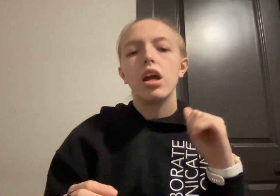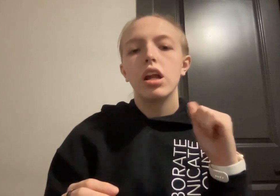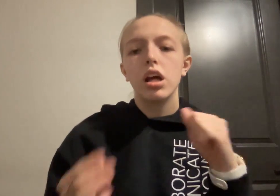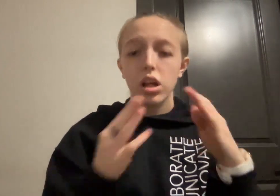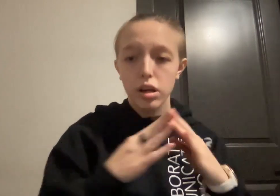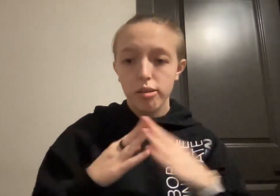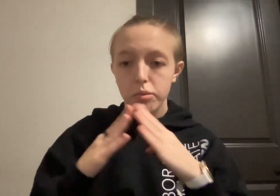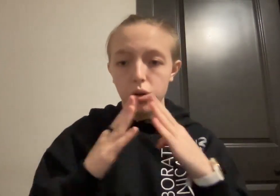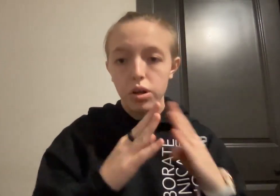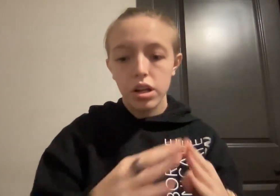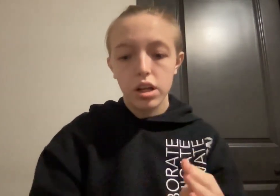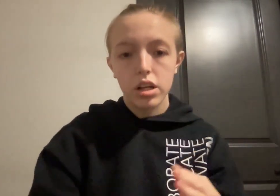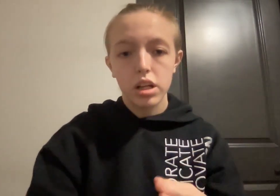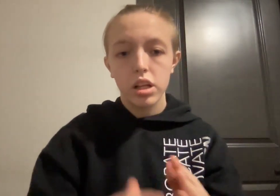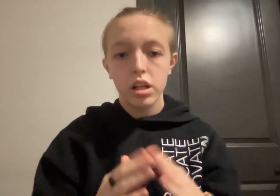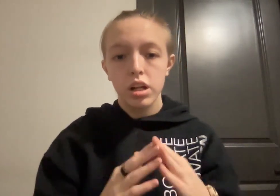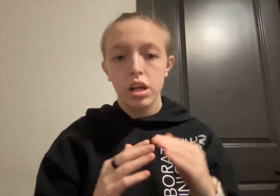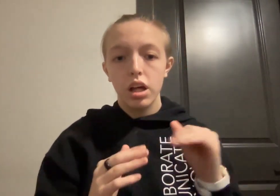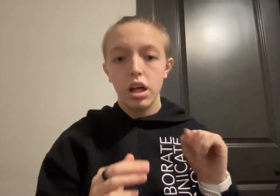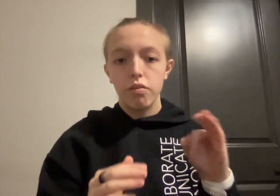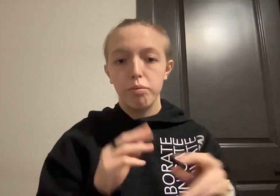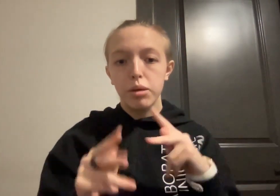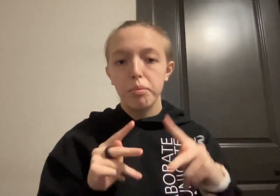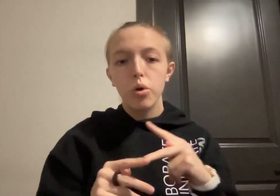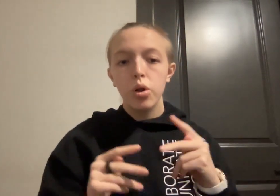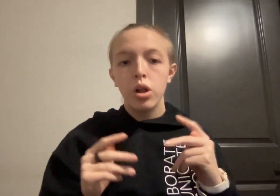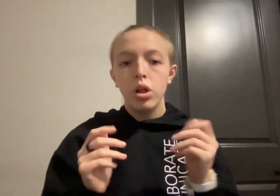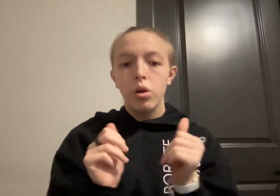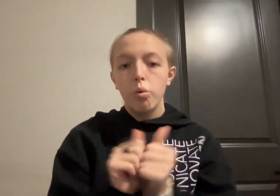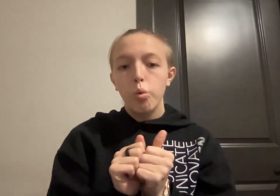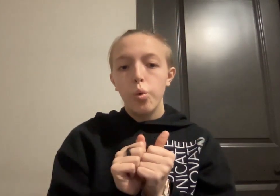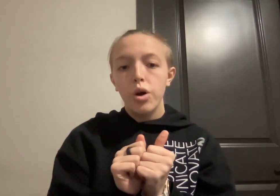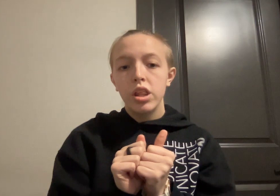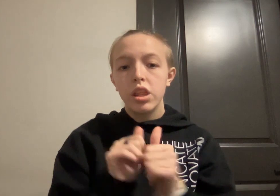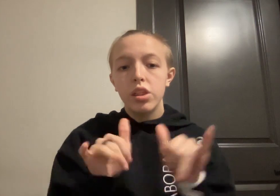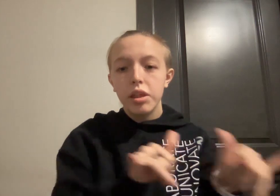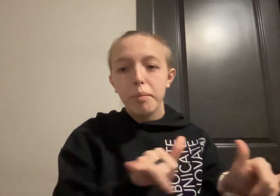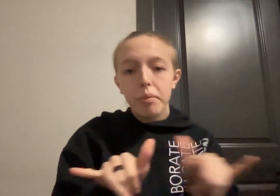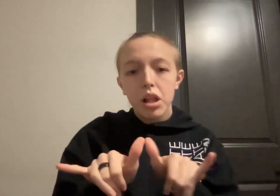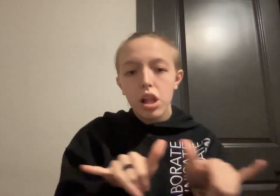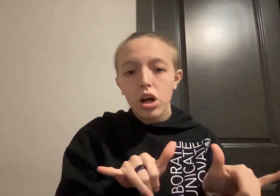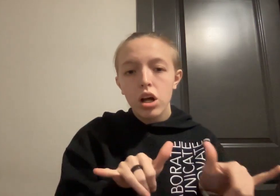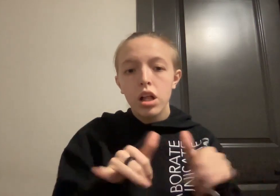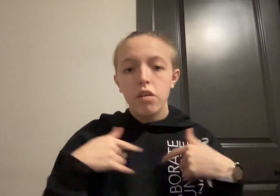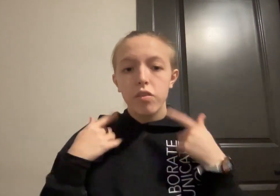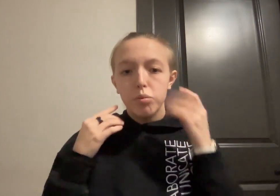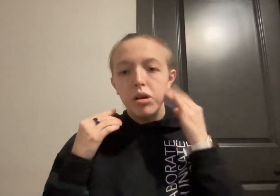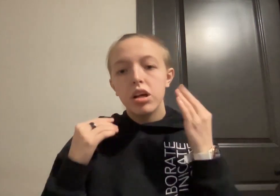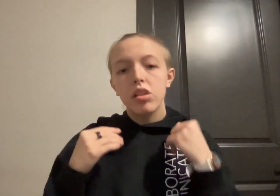community of people with similar life experience